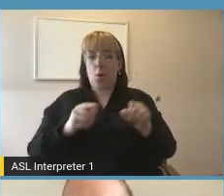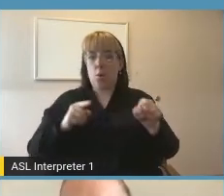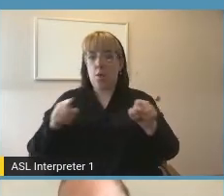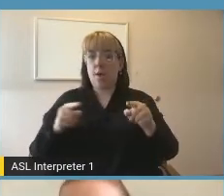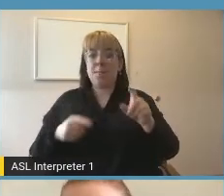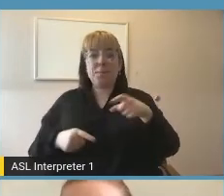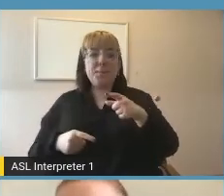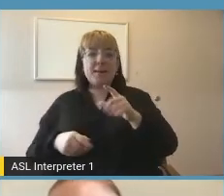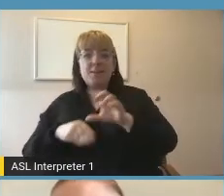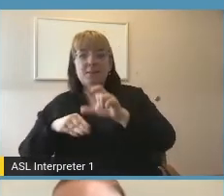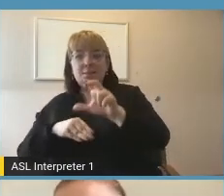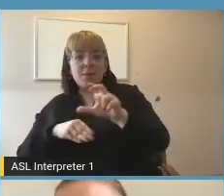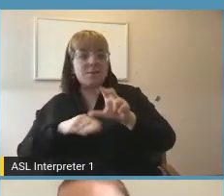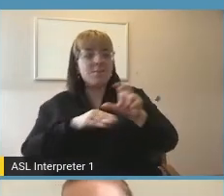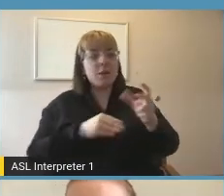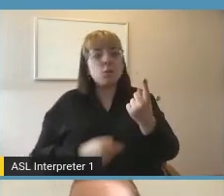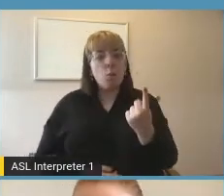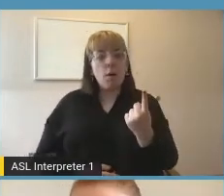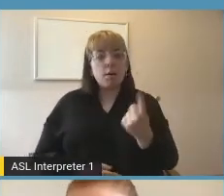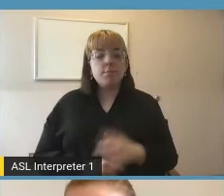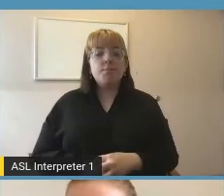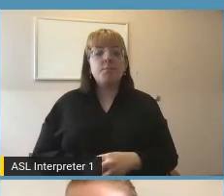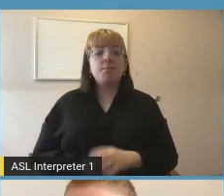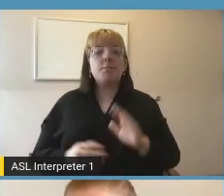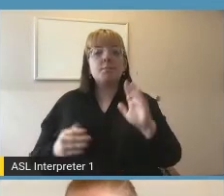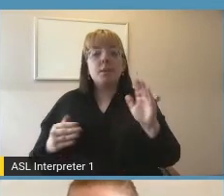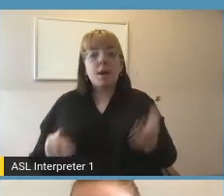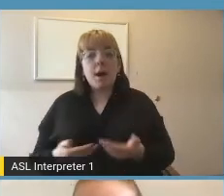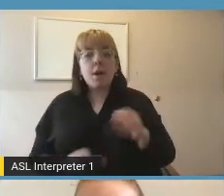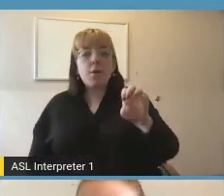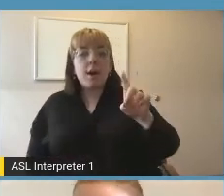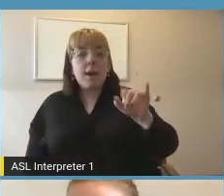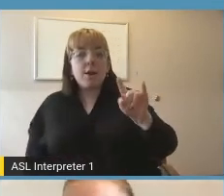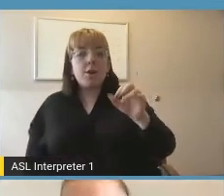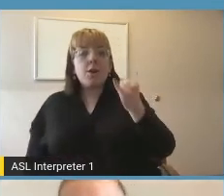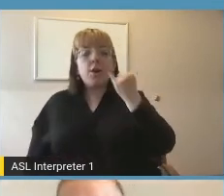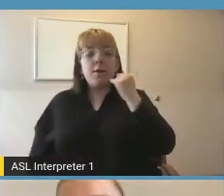So I say hire an editor or producer when you have more money than time. And I know I'm